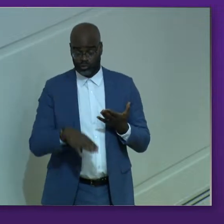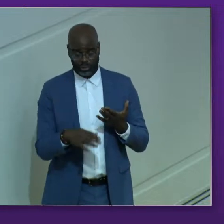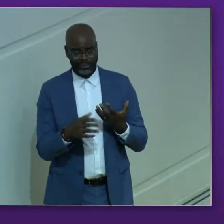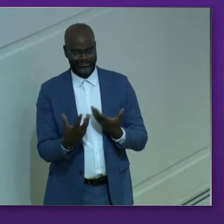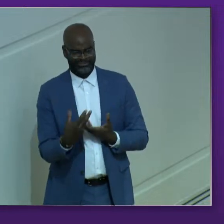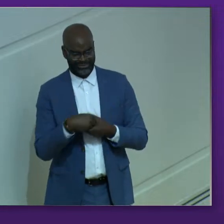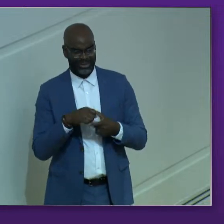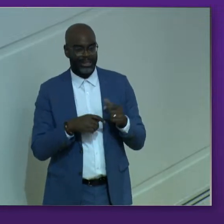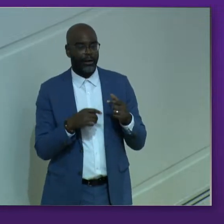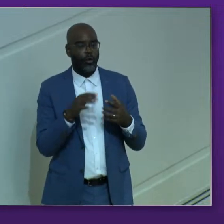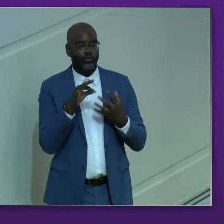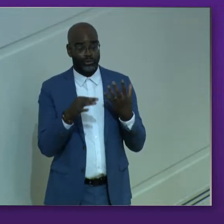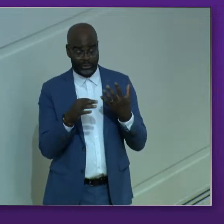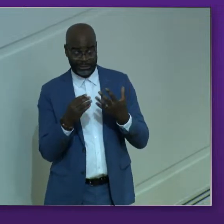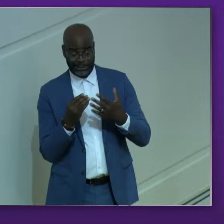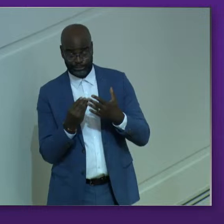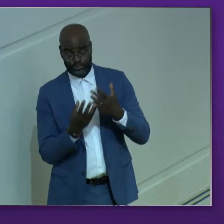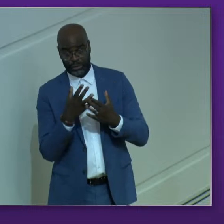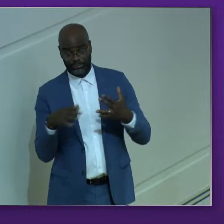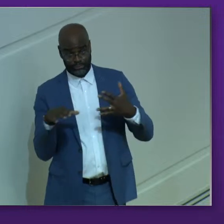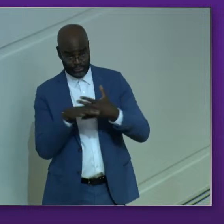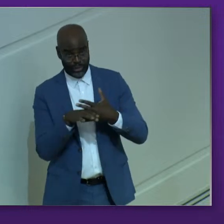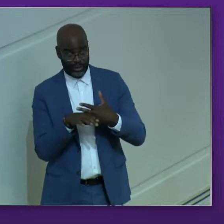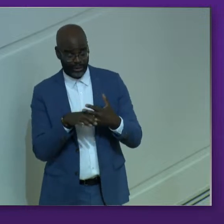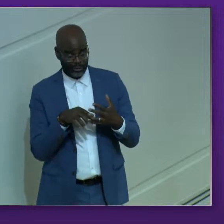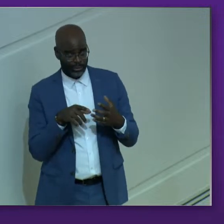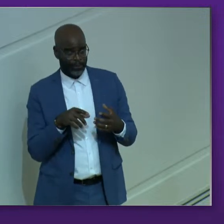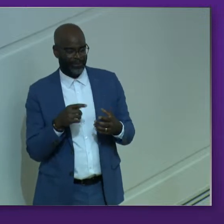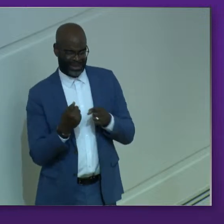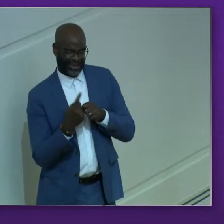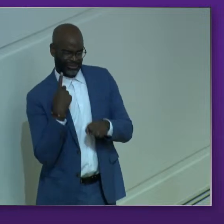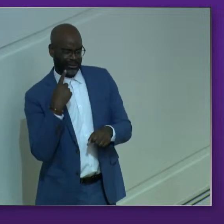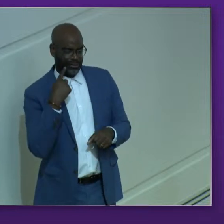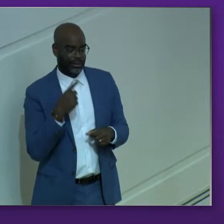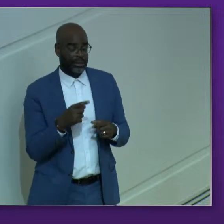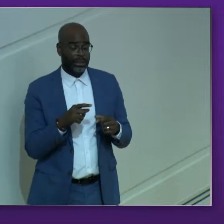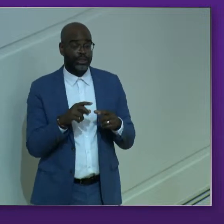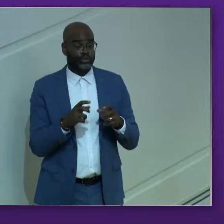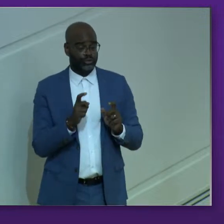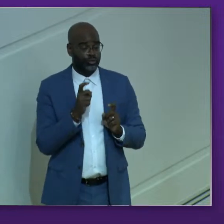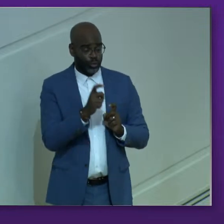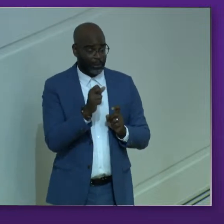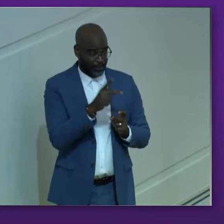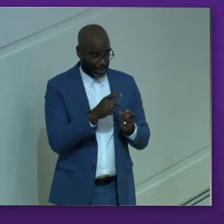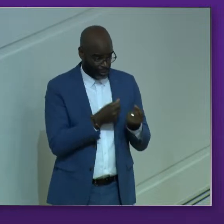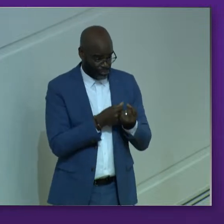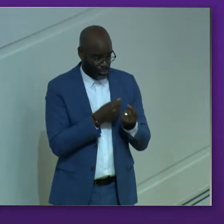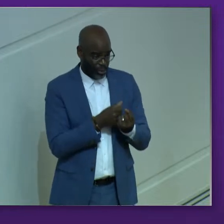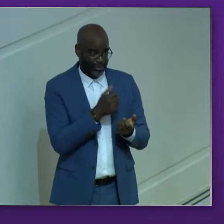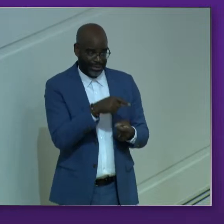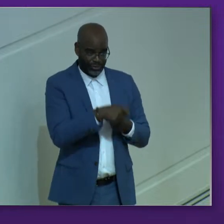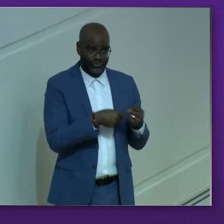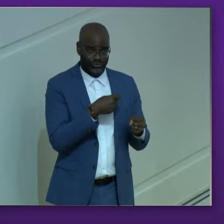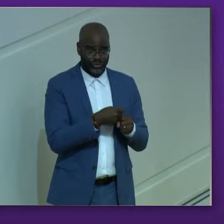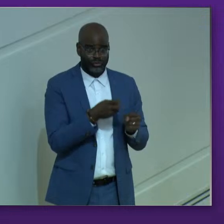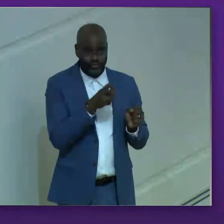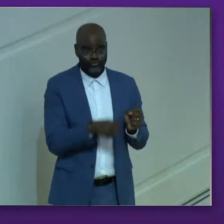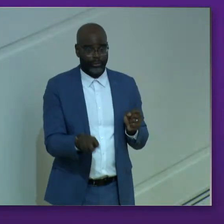CAROLINA THESE STUDENTS THEY RAN THEIR OWN CROWDSOURCING FUNDRAISER WHICH TOPPED THE